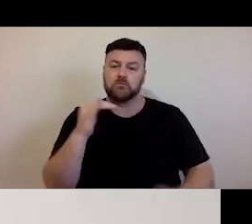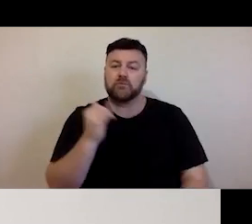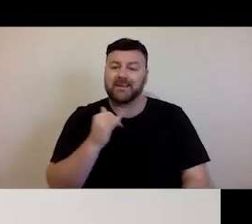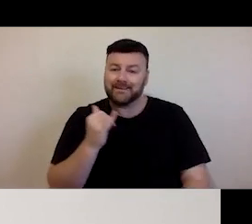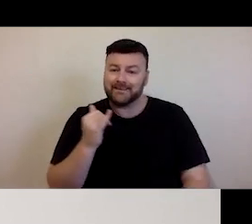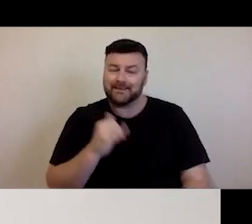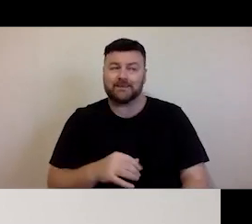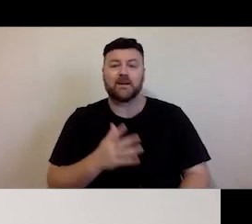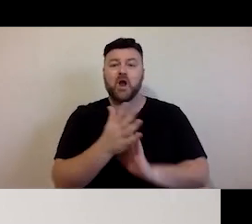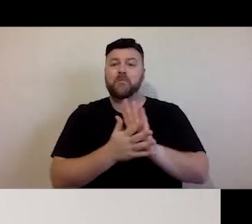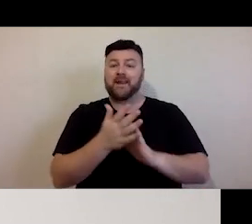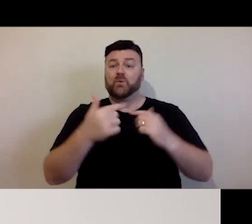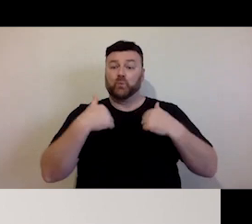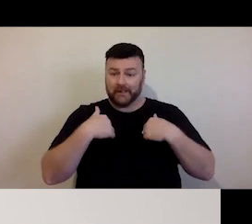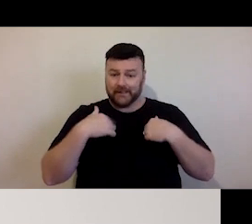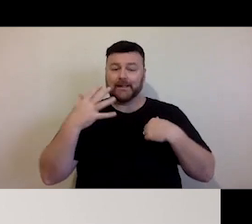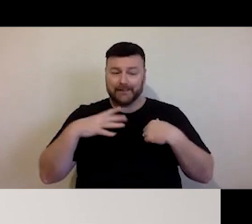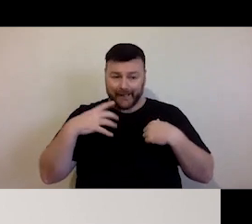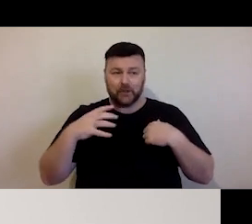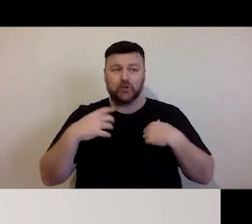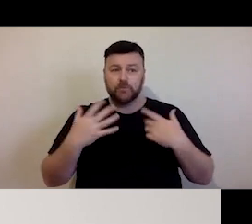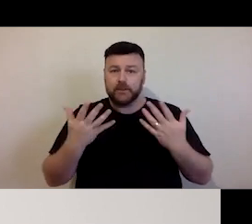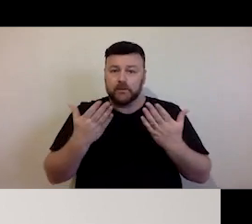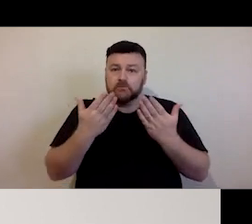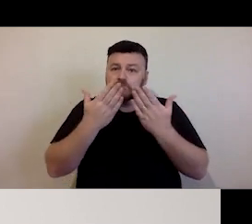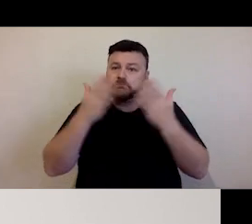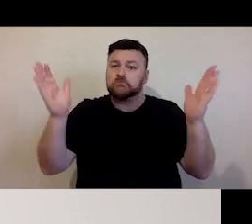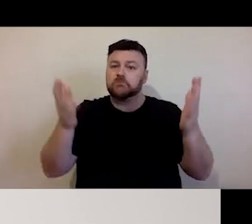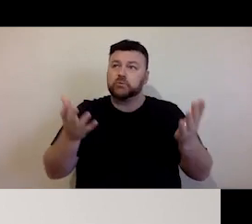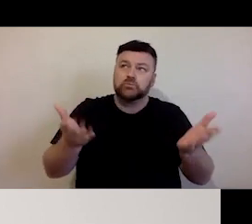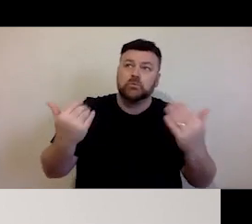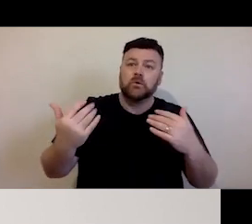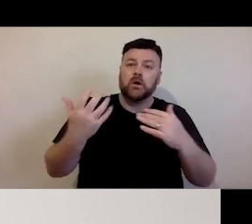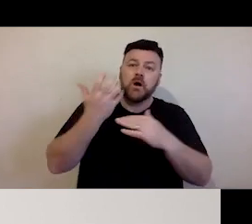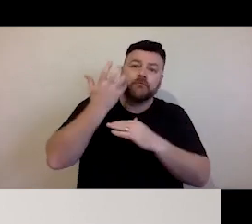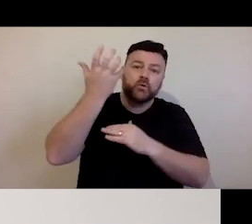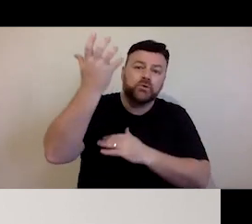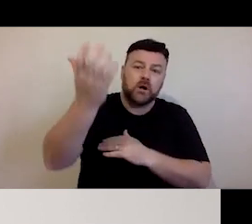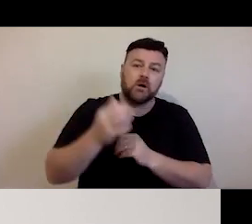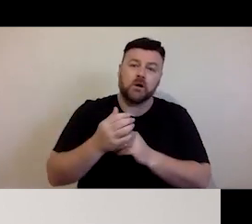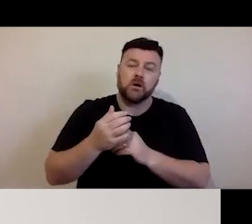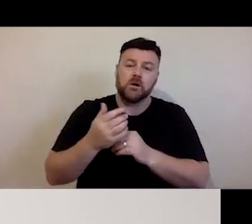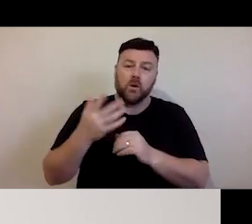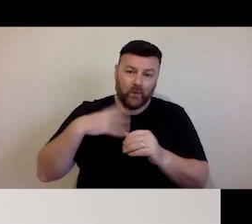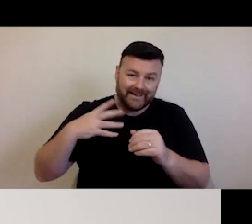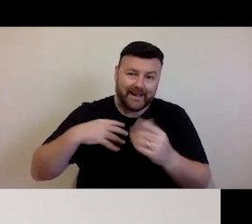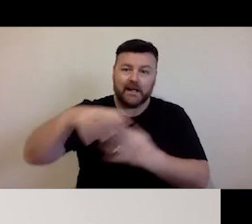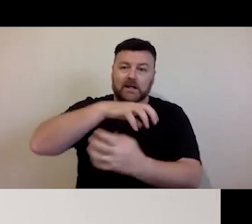to look to a possible future that requires hybrid innovation and it